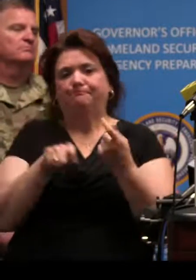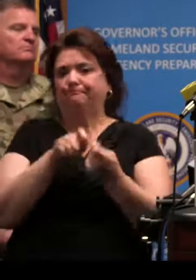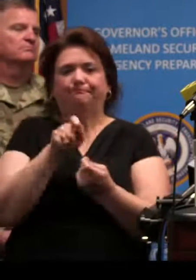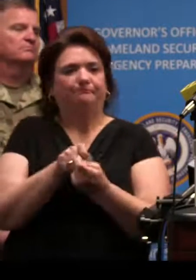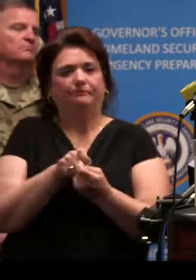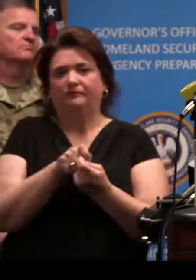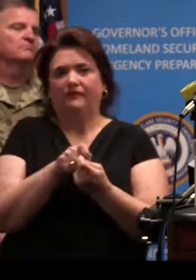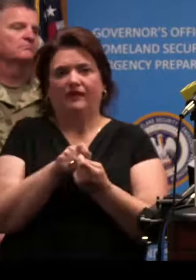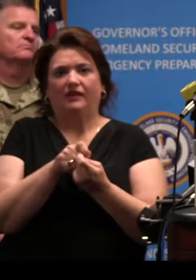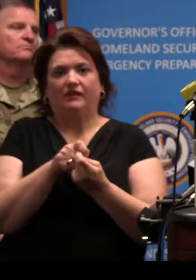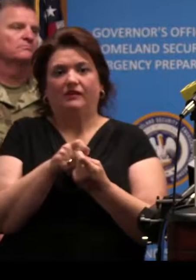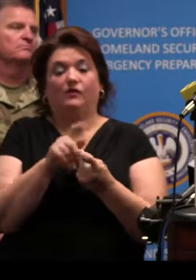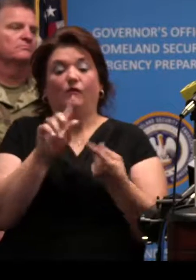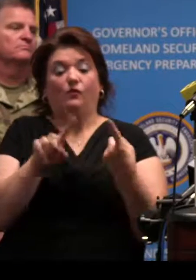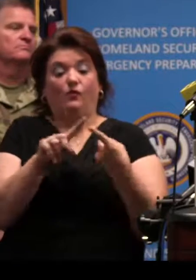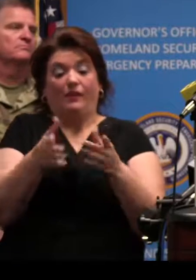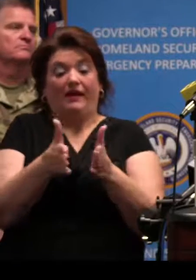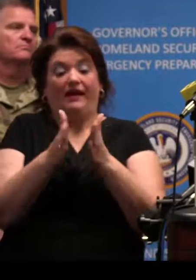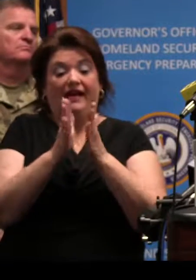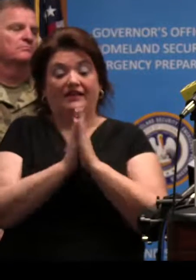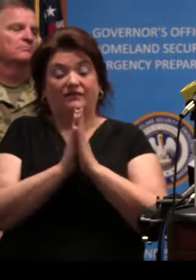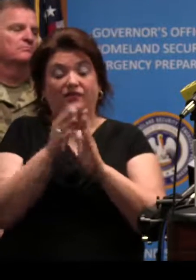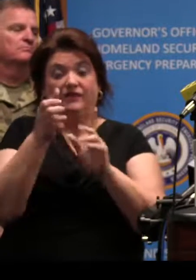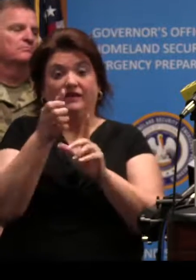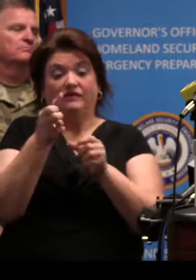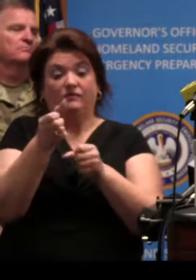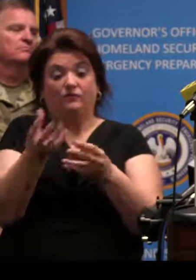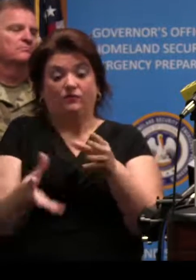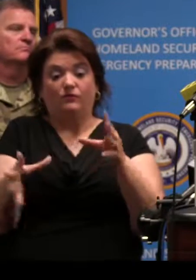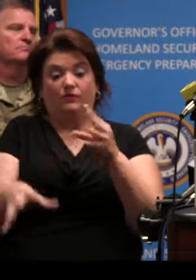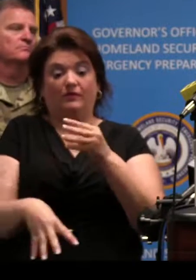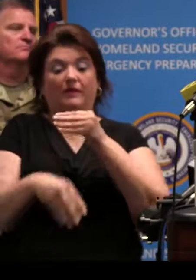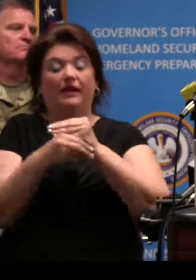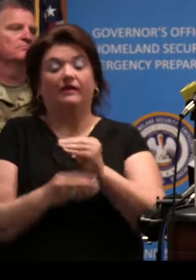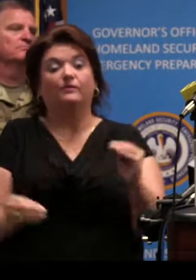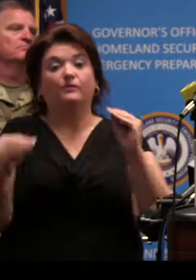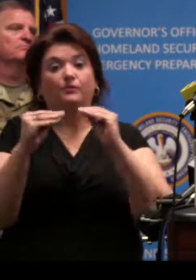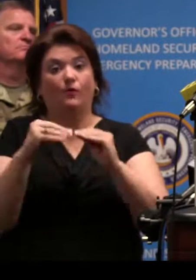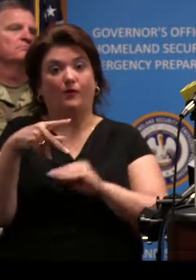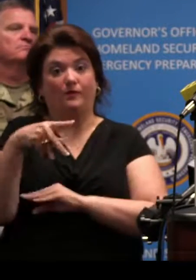asking for the expanded declarations everything that we've asked for it's